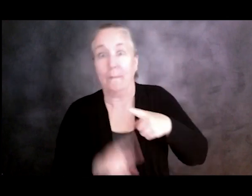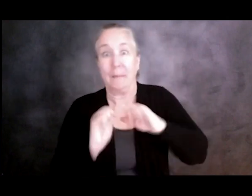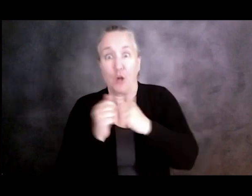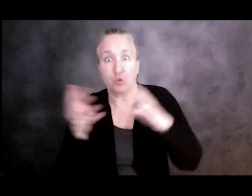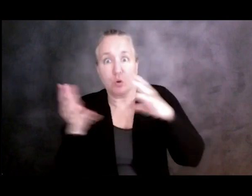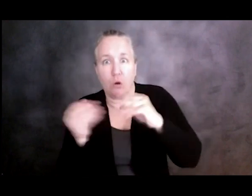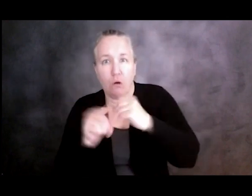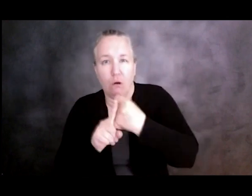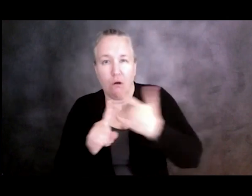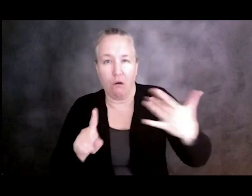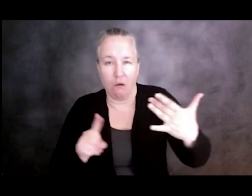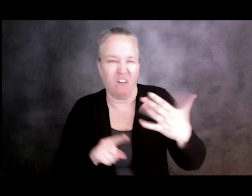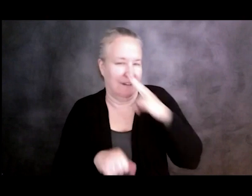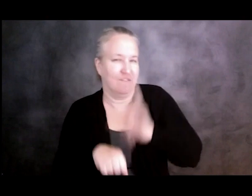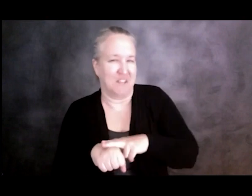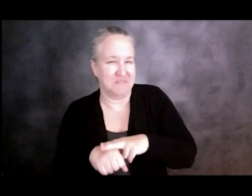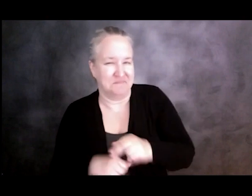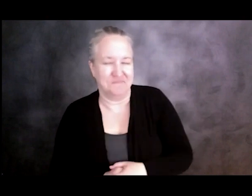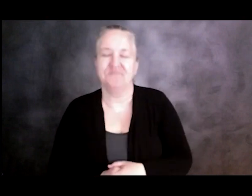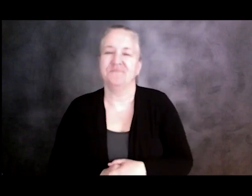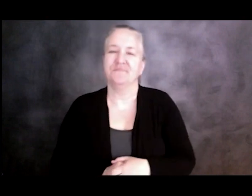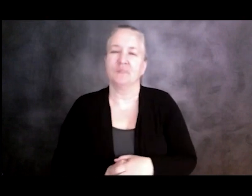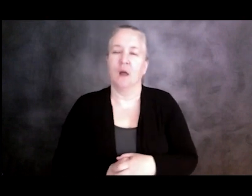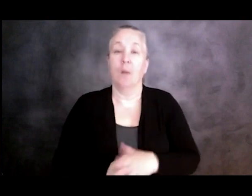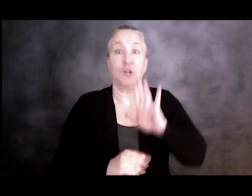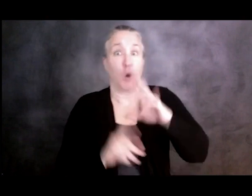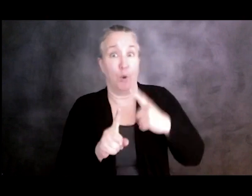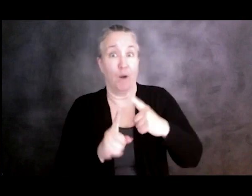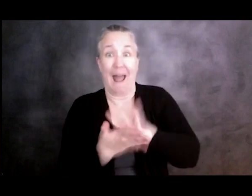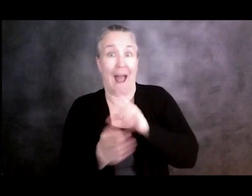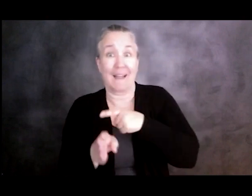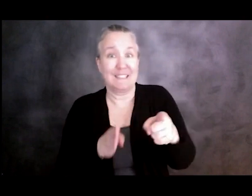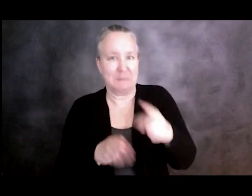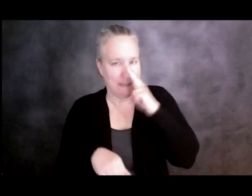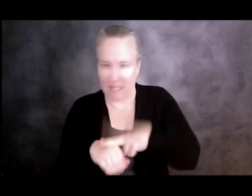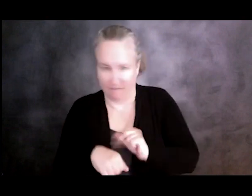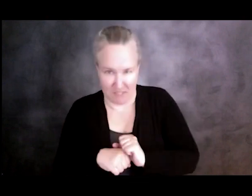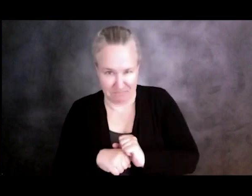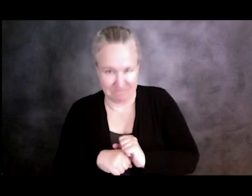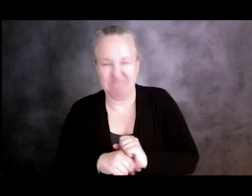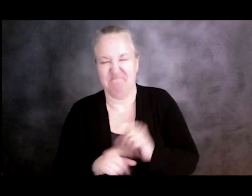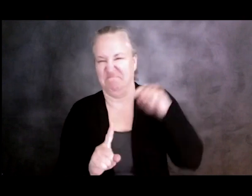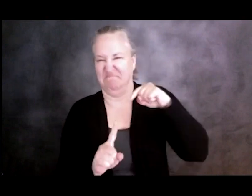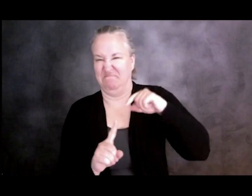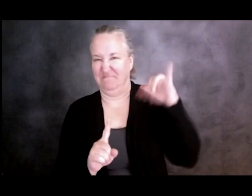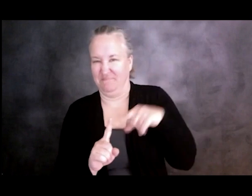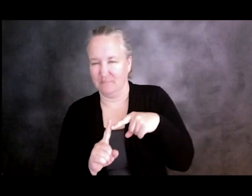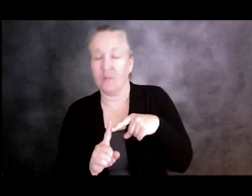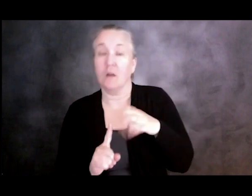But back to your point about how academia is not fun. You actually kind of answered my question